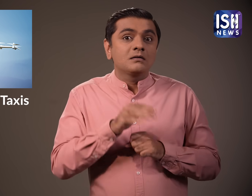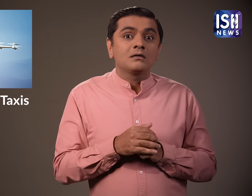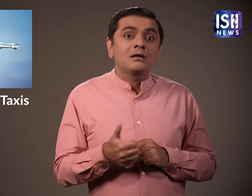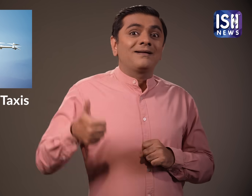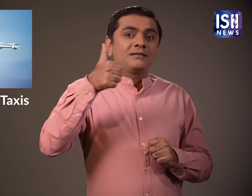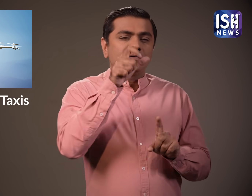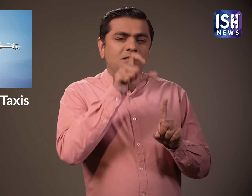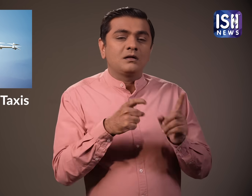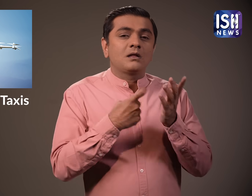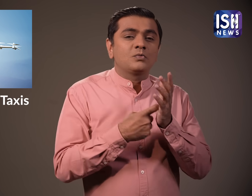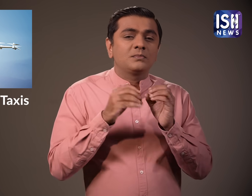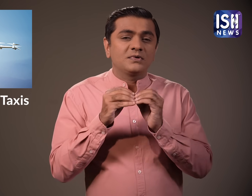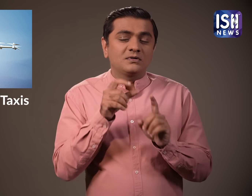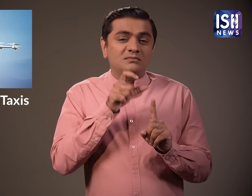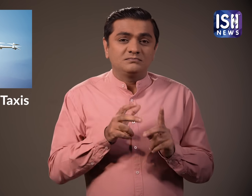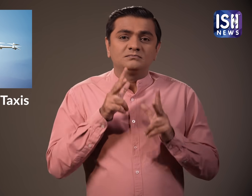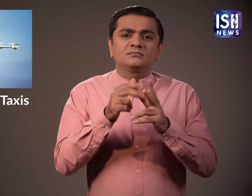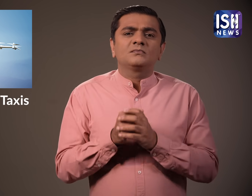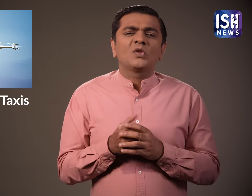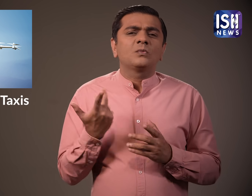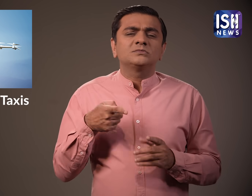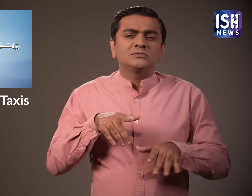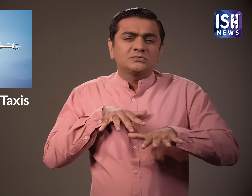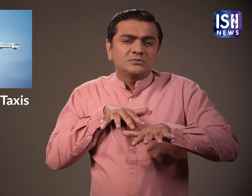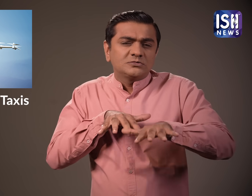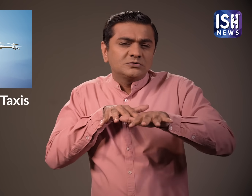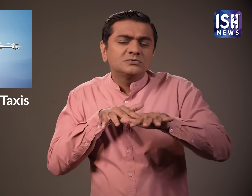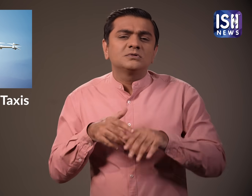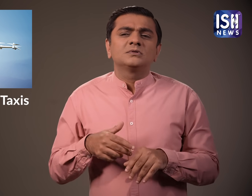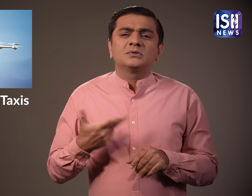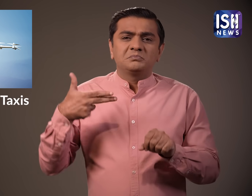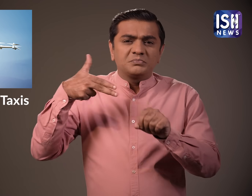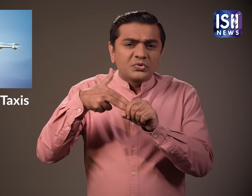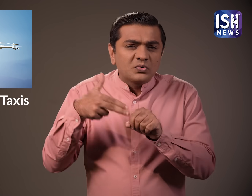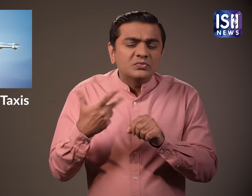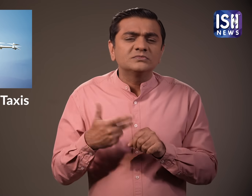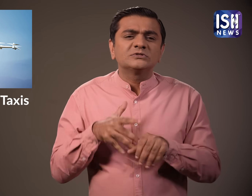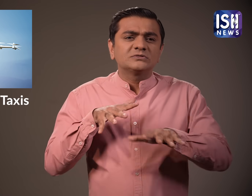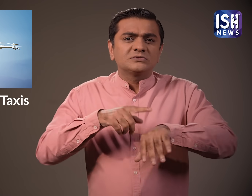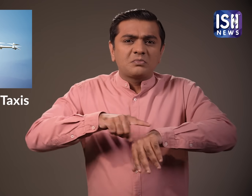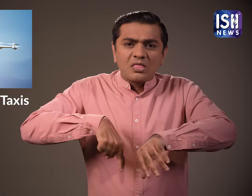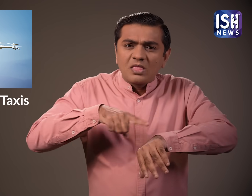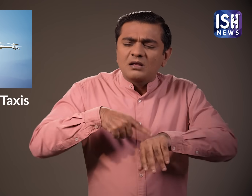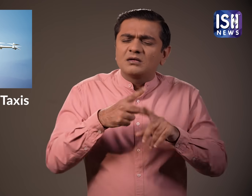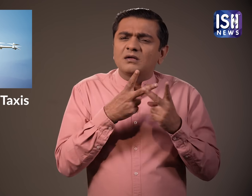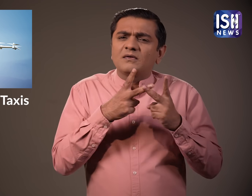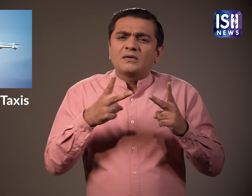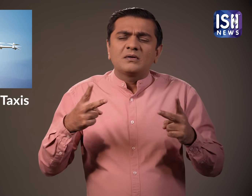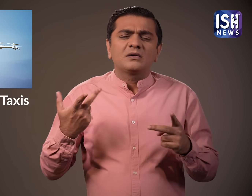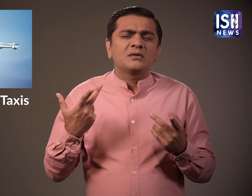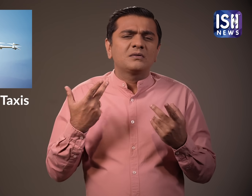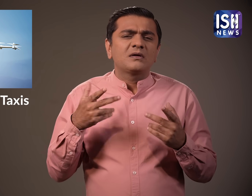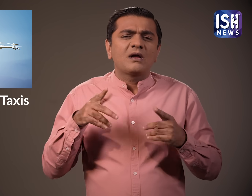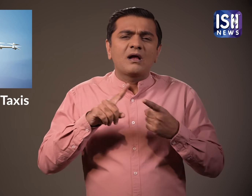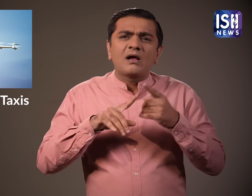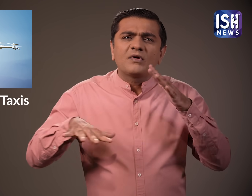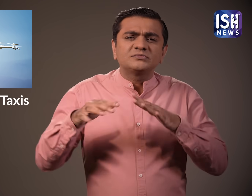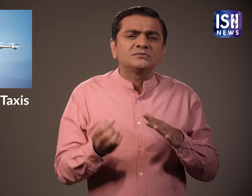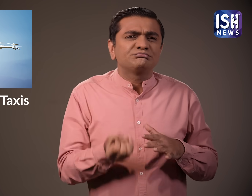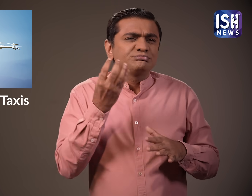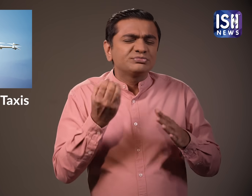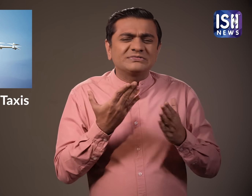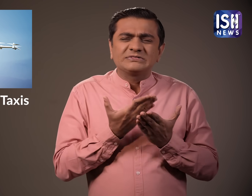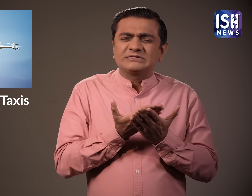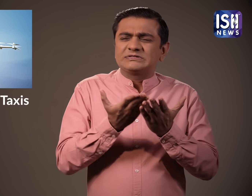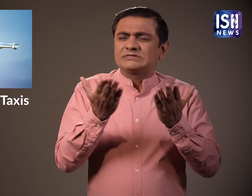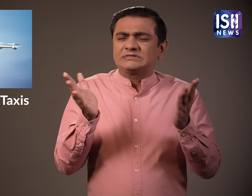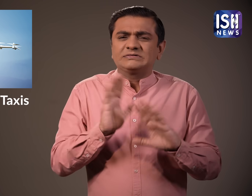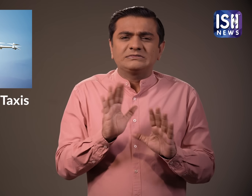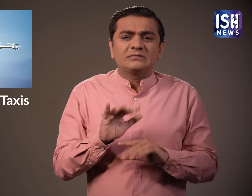Rahul Bhatia said that vehicles cause traffic jams, consume lot of petrol, wastage of time, air pollution, etc.